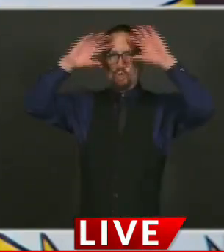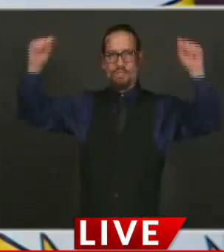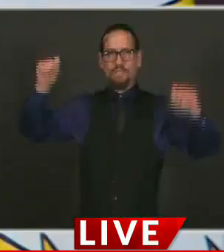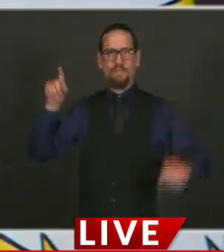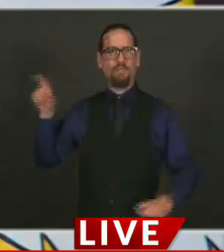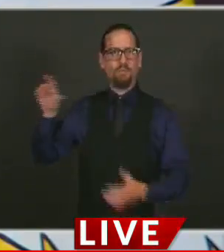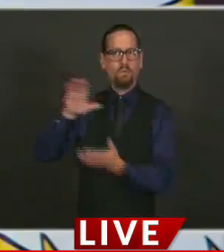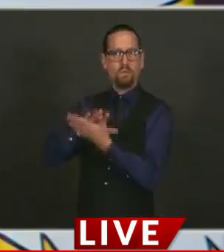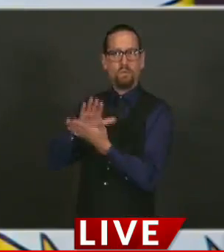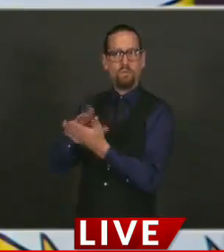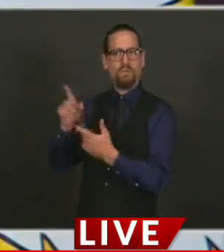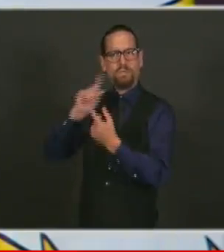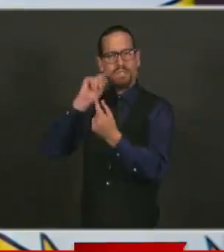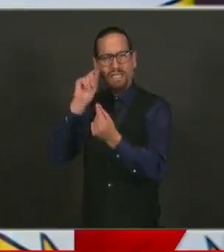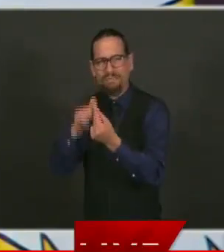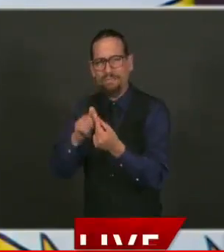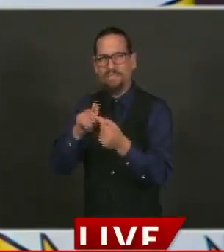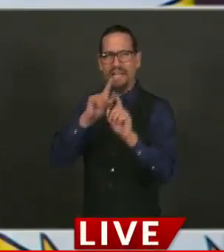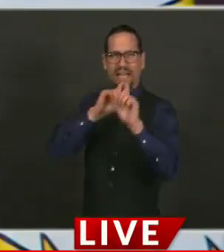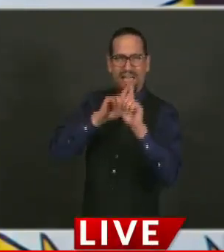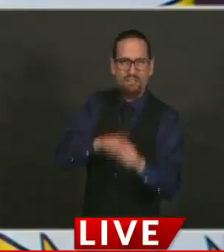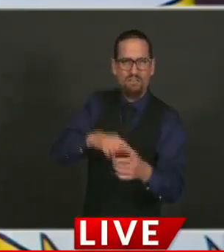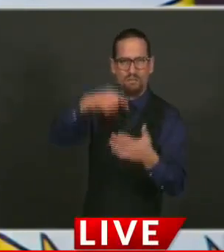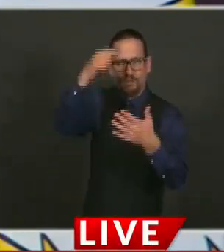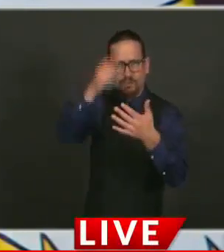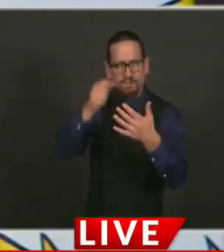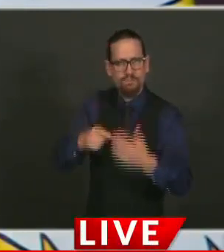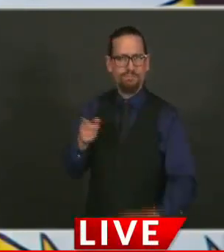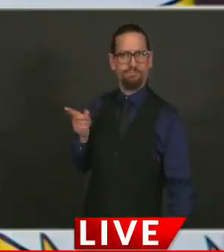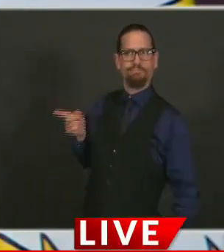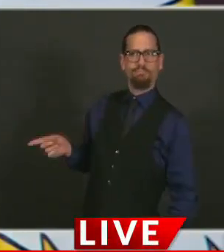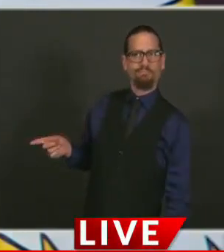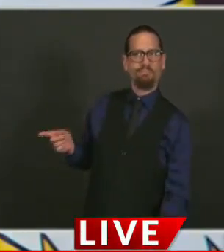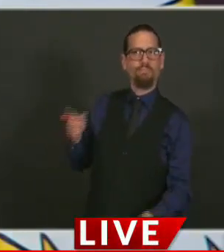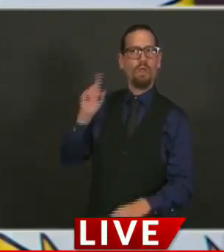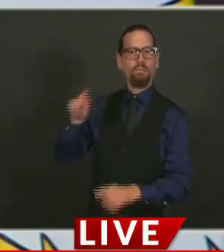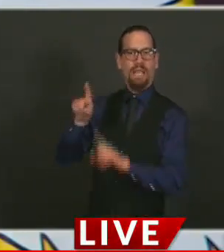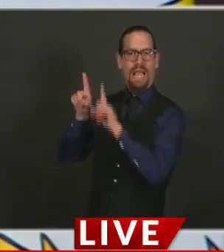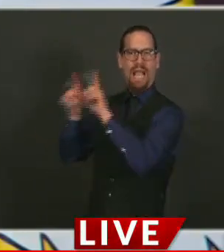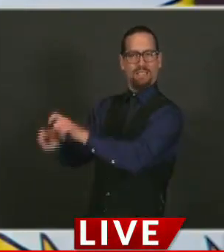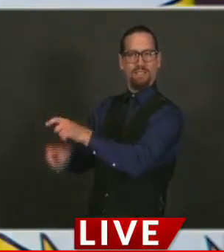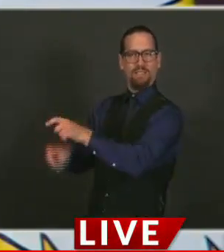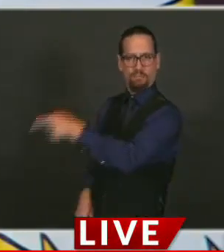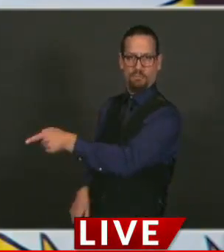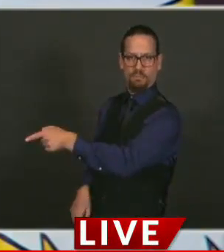THAT IS A BETTER QUESTION FOR THE SUPERINTENDENT WHO HAS ALL THE DETAILS. IF YOU WANT TO THE PRECISE DETAILS OF EVERY SCHOOL, YOU CAN